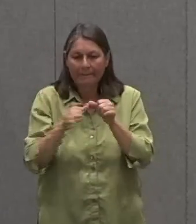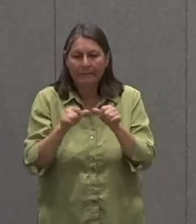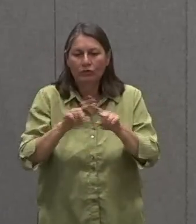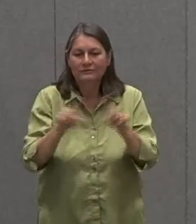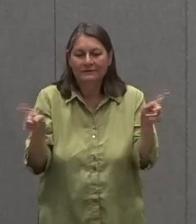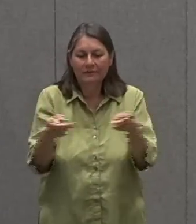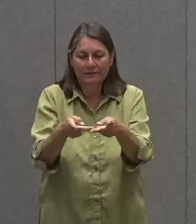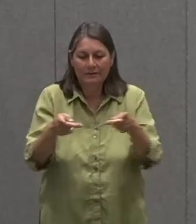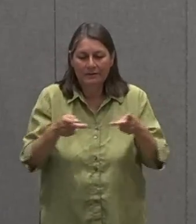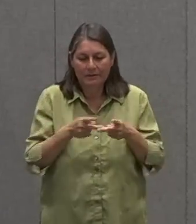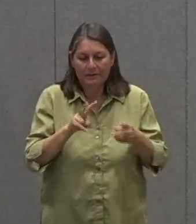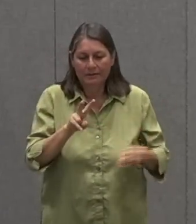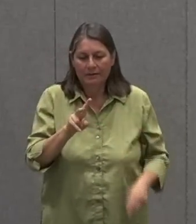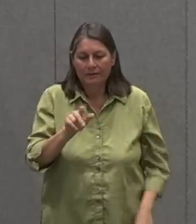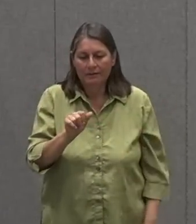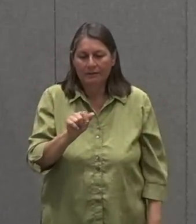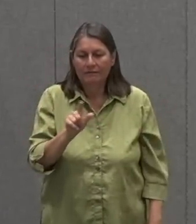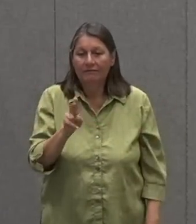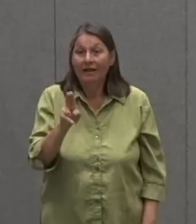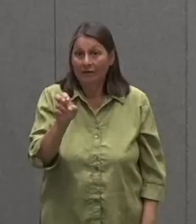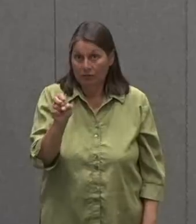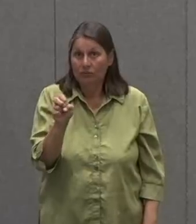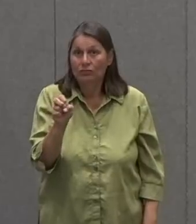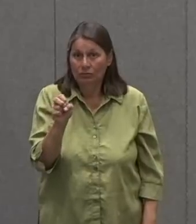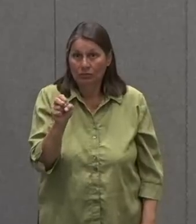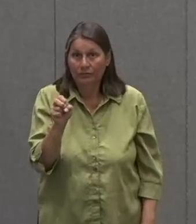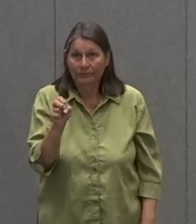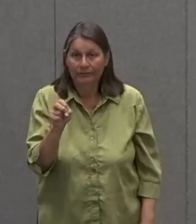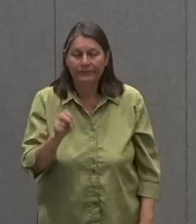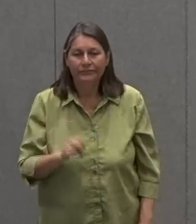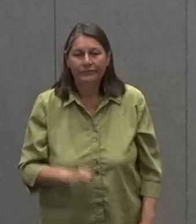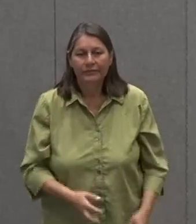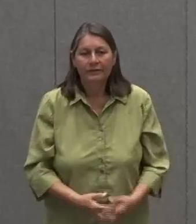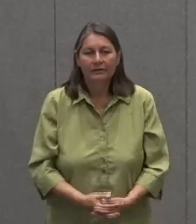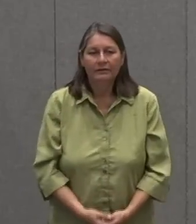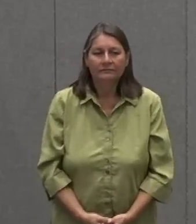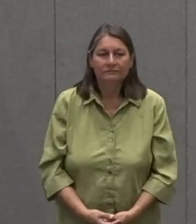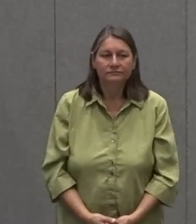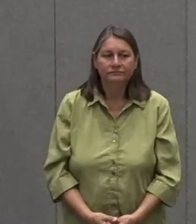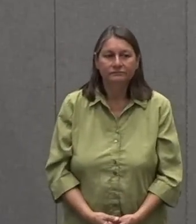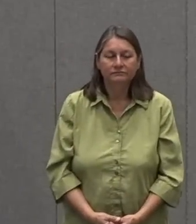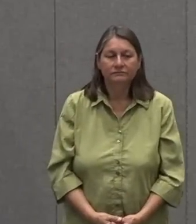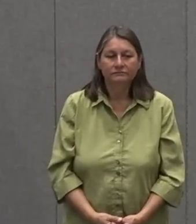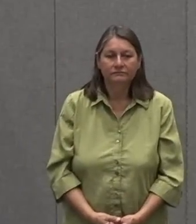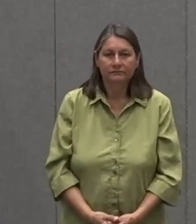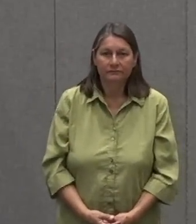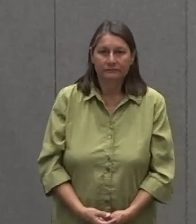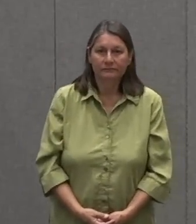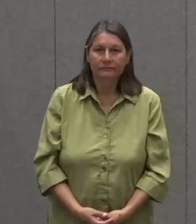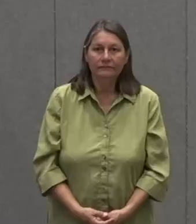and the characteristics might be on that chart. All right, the next thing that I would like you to do,